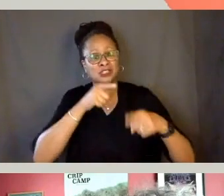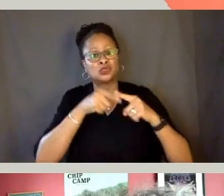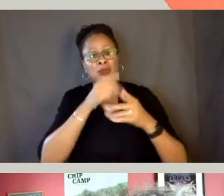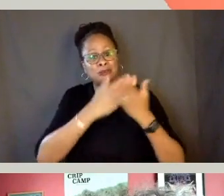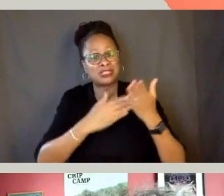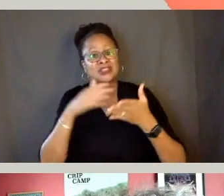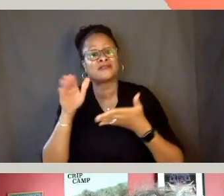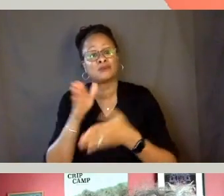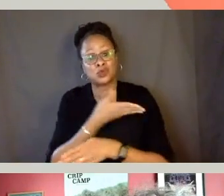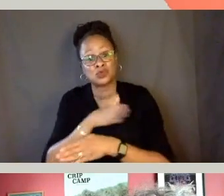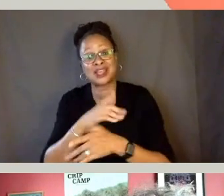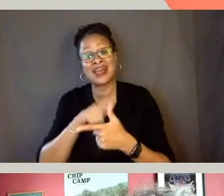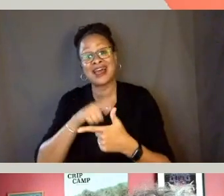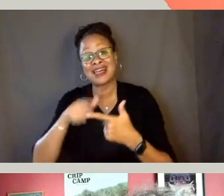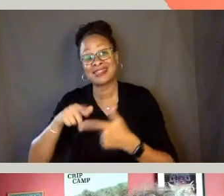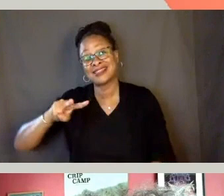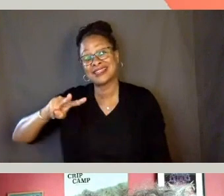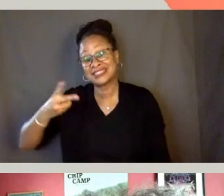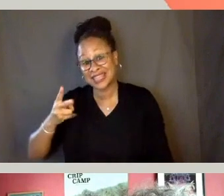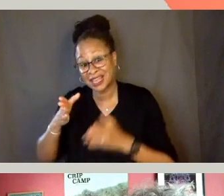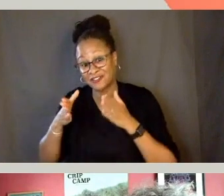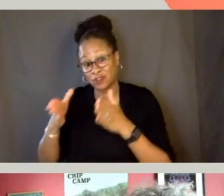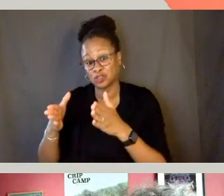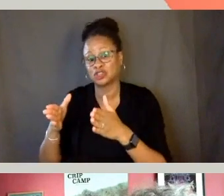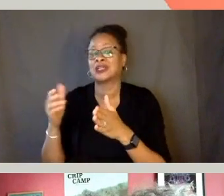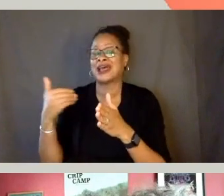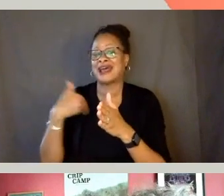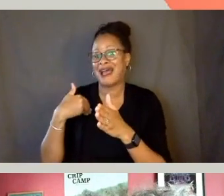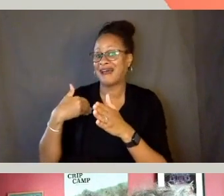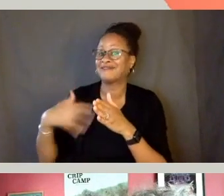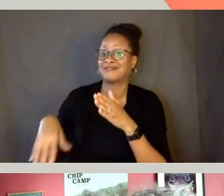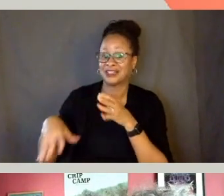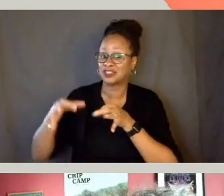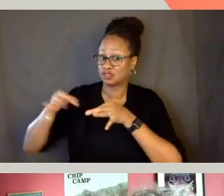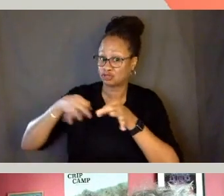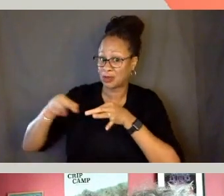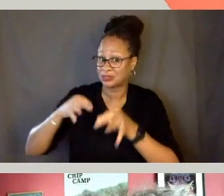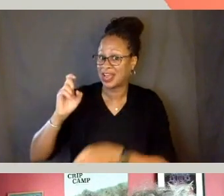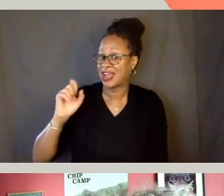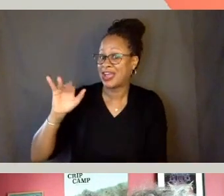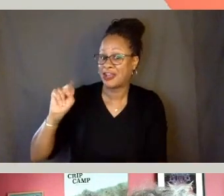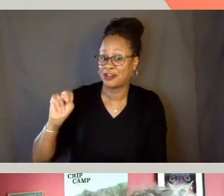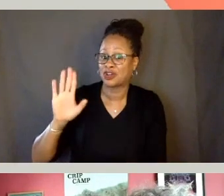And then the second version has Erin's audio description, which